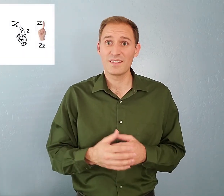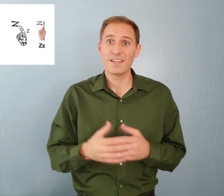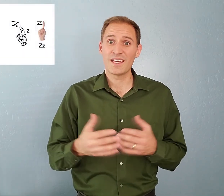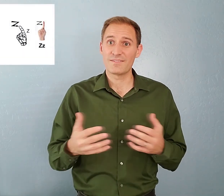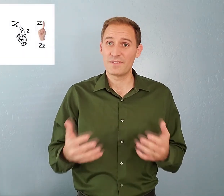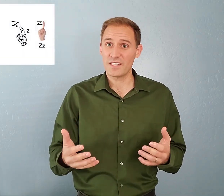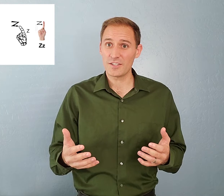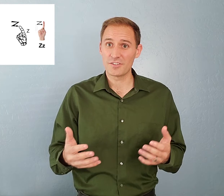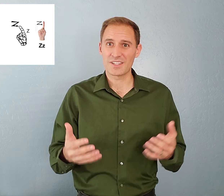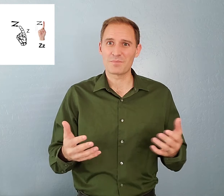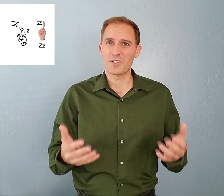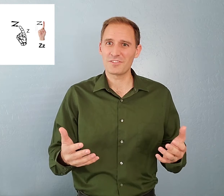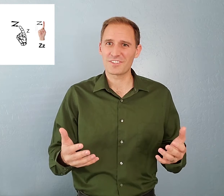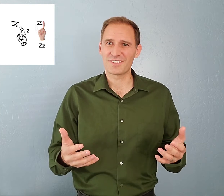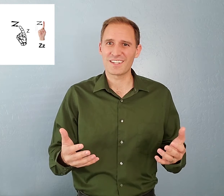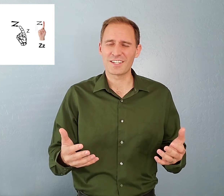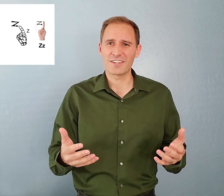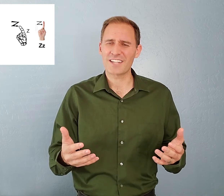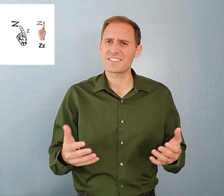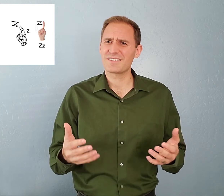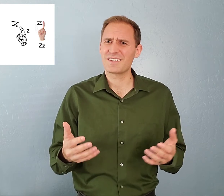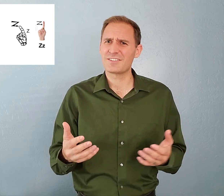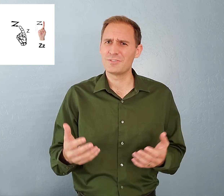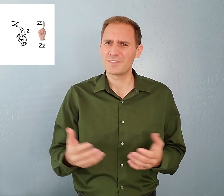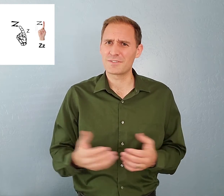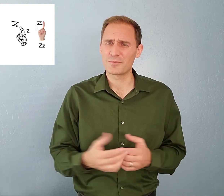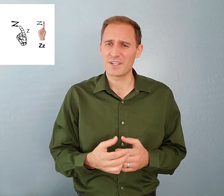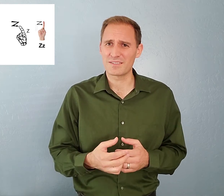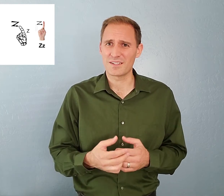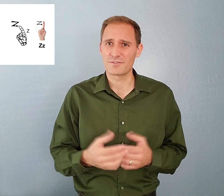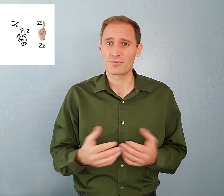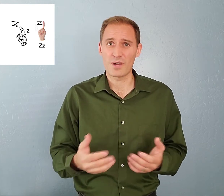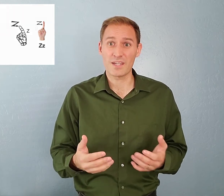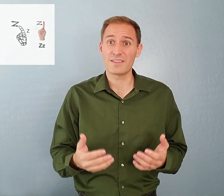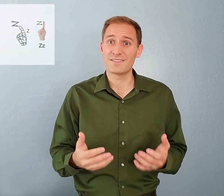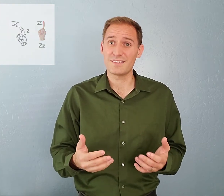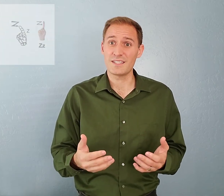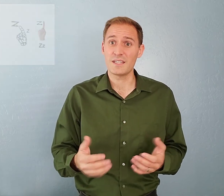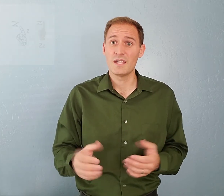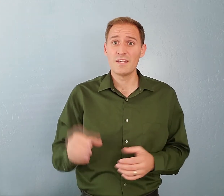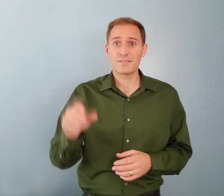videos and posters, you'll actually see two different ways of drawing the Z.